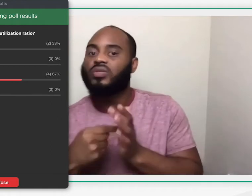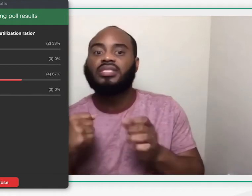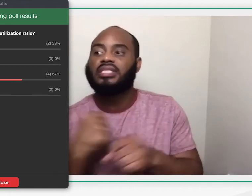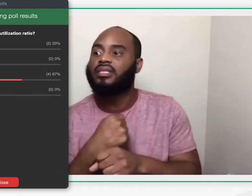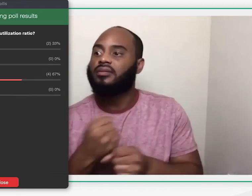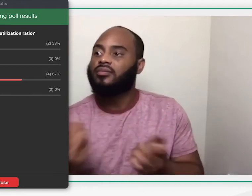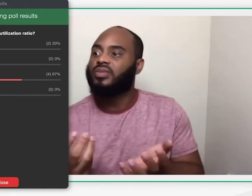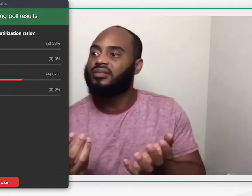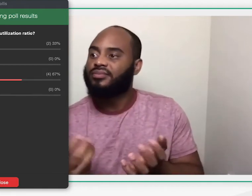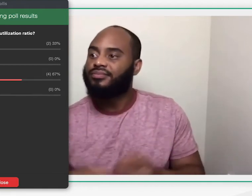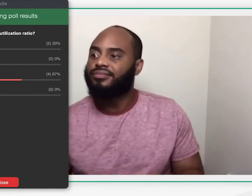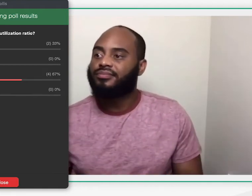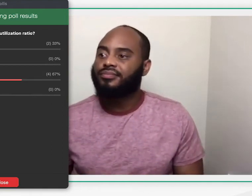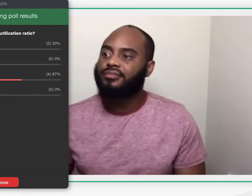Okay, wow, look at the numbers here.